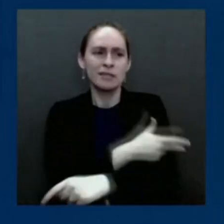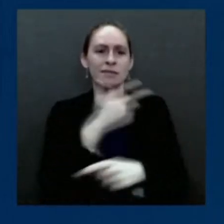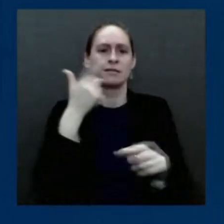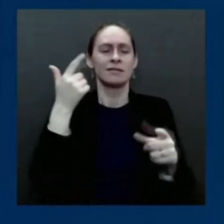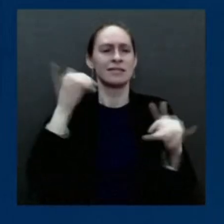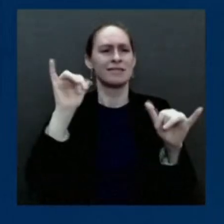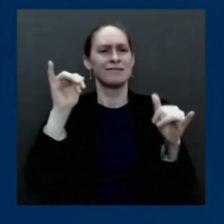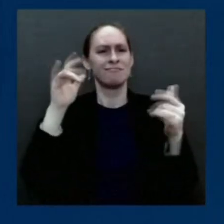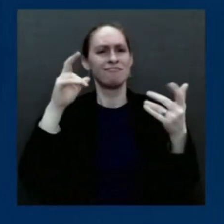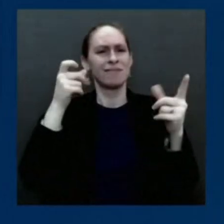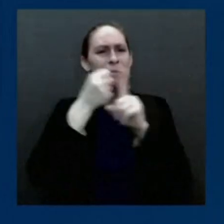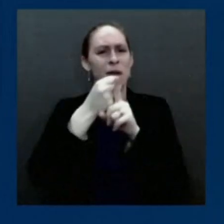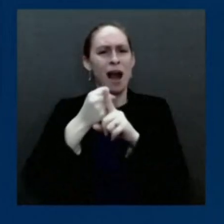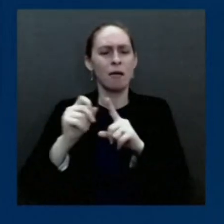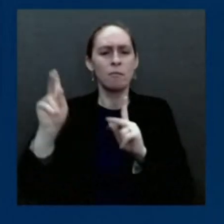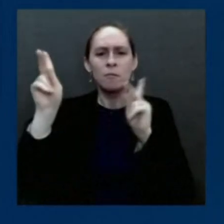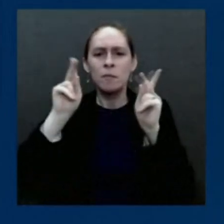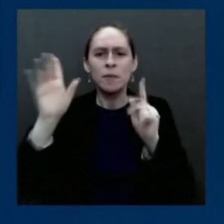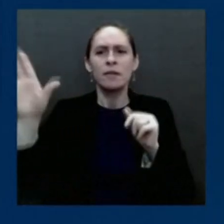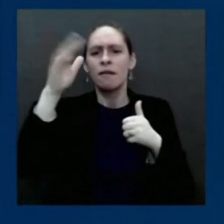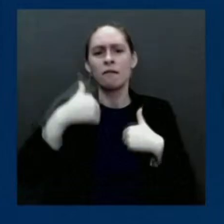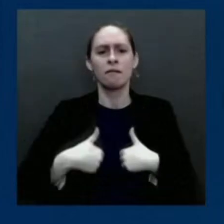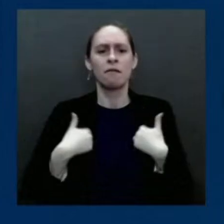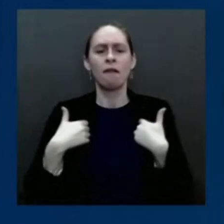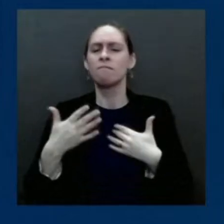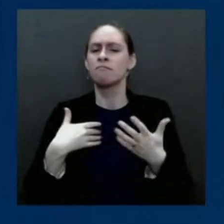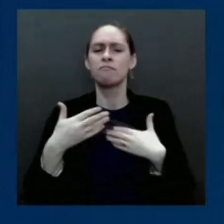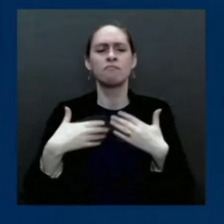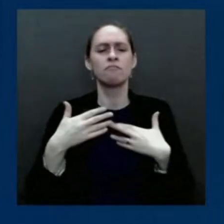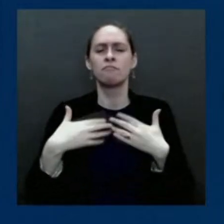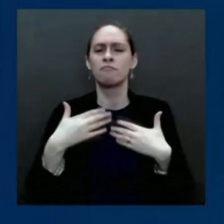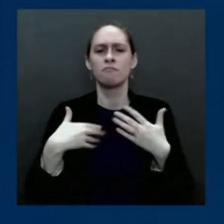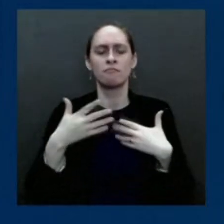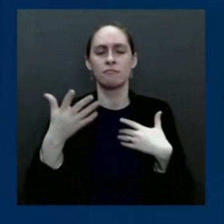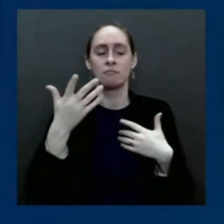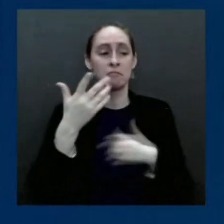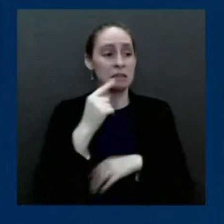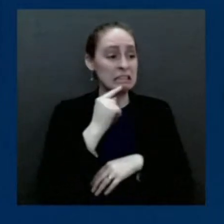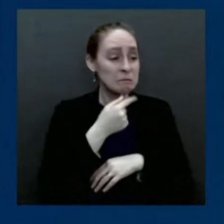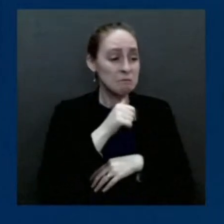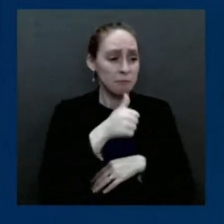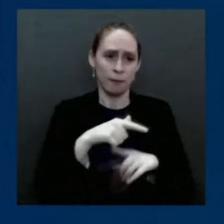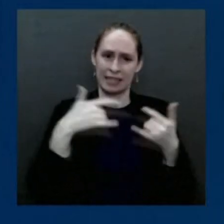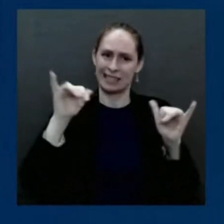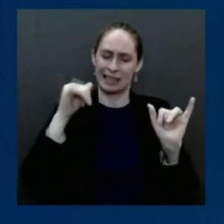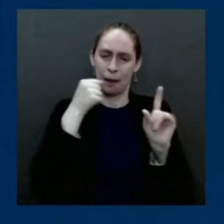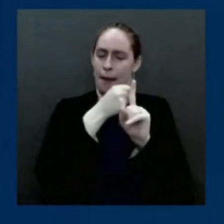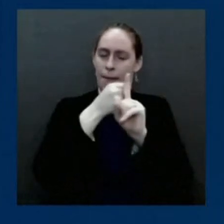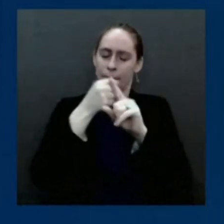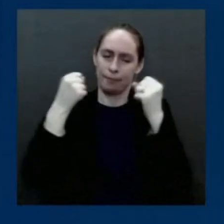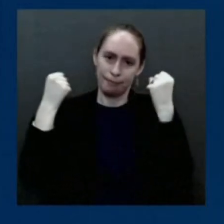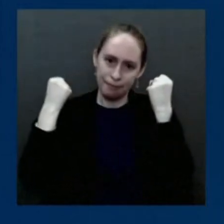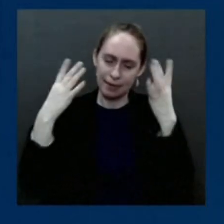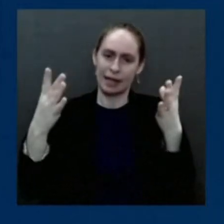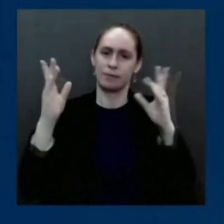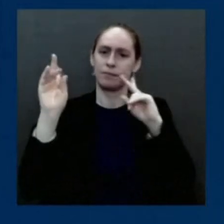IN CERTAIN AREAS OF THE COUNTR ANCERTAINLY KEEP WHAT WE SO OFTEN AND DESERVES